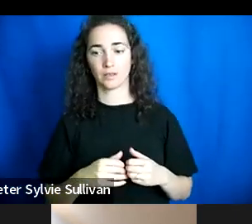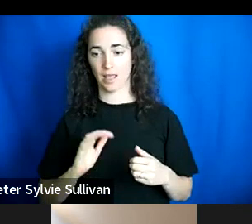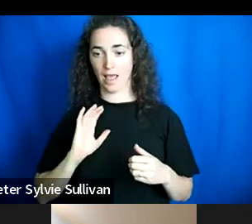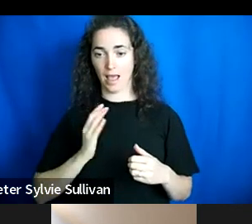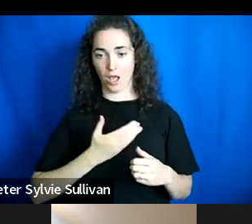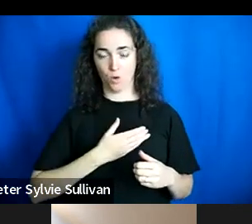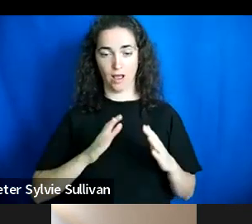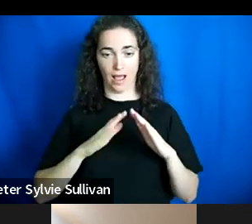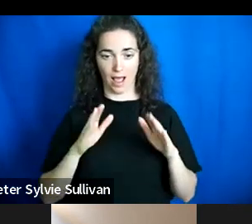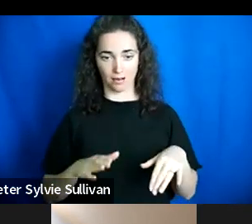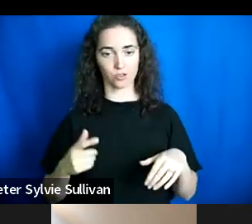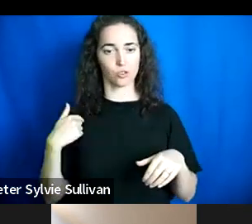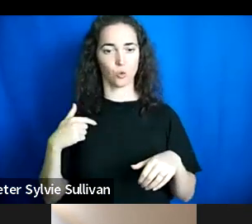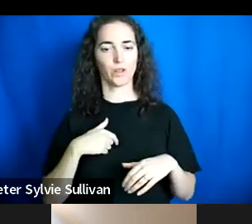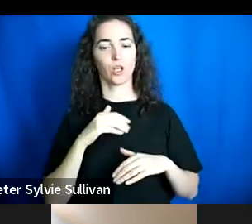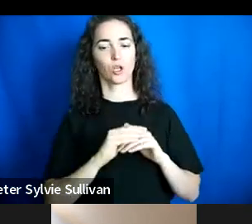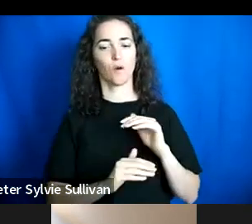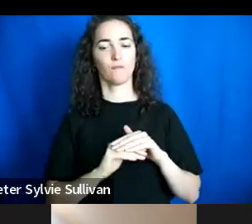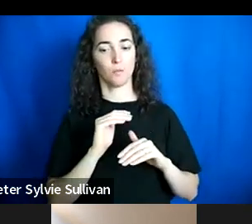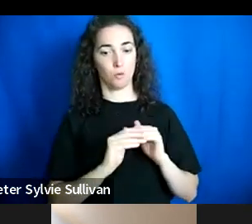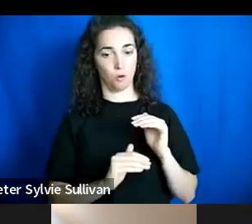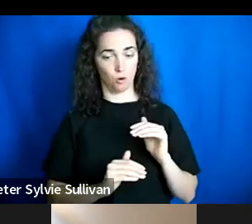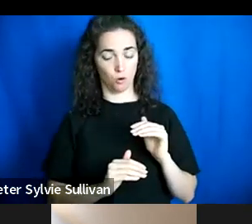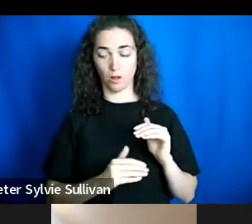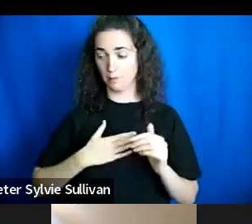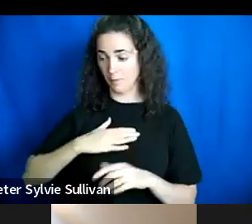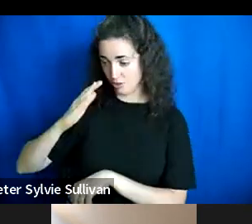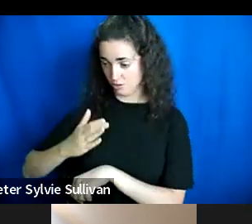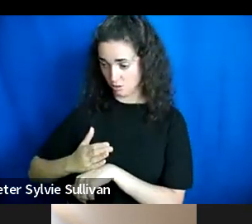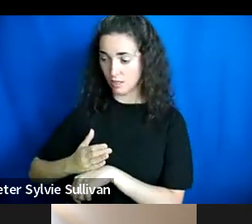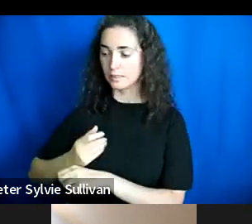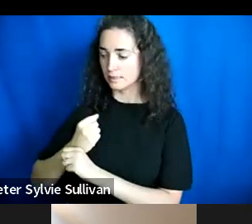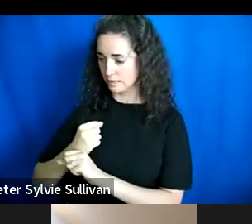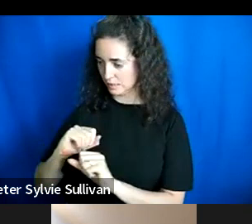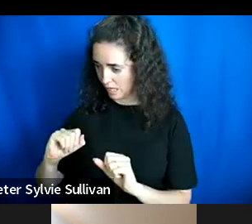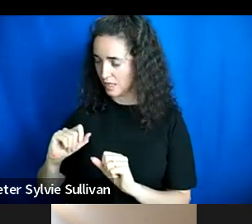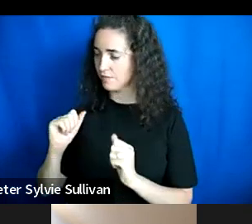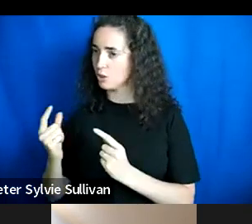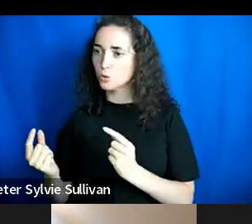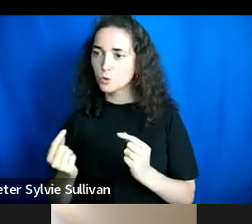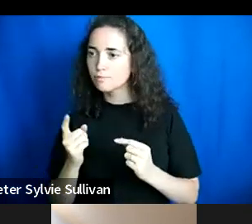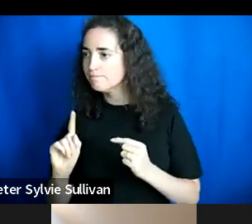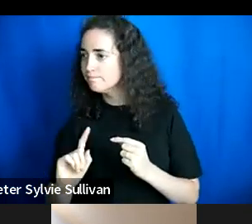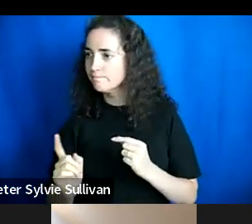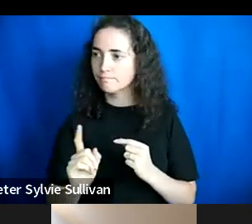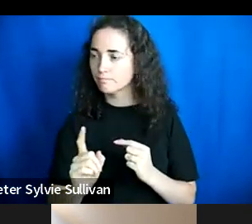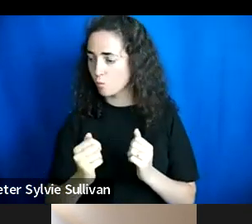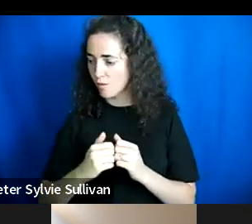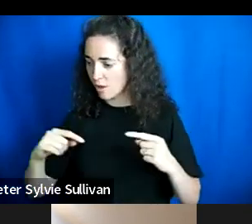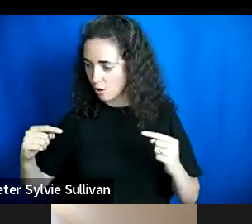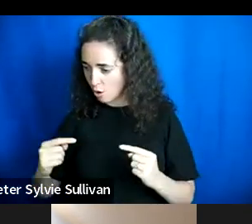home by making it a safe place for Spencer to be able to maneuver around without harming himself or getting hurt.